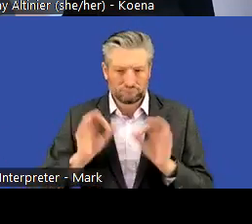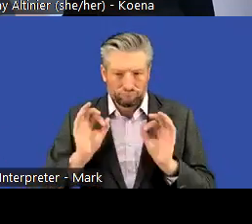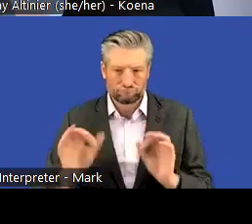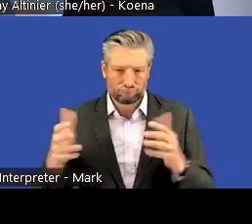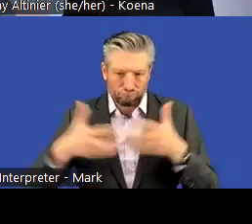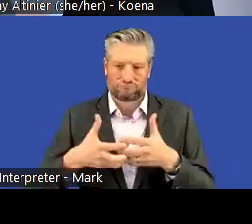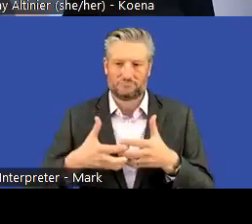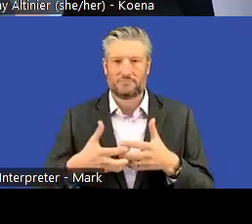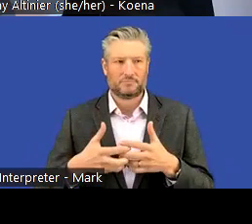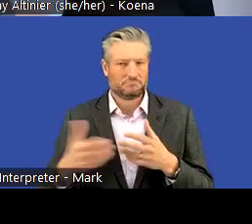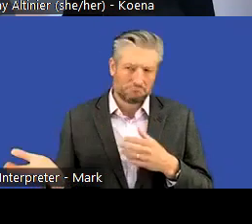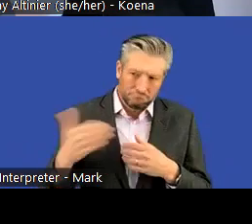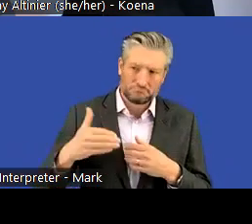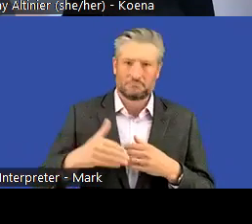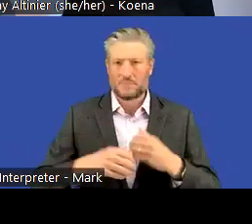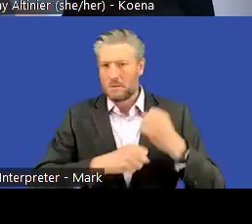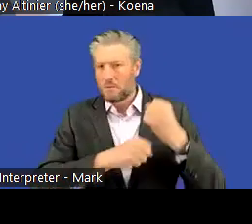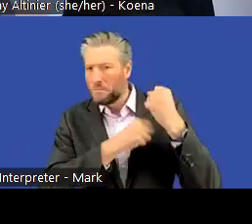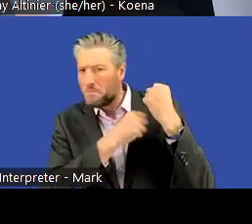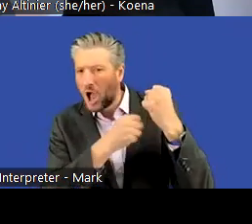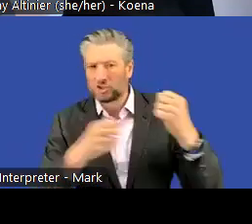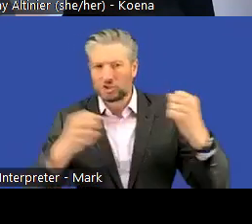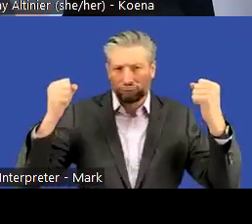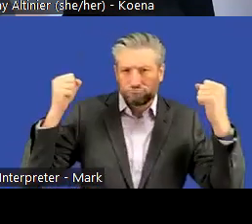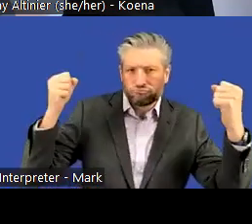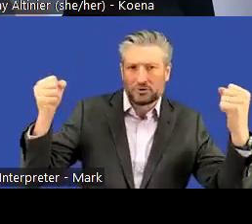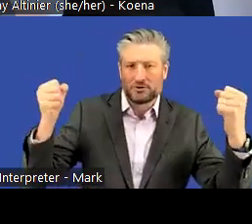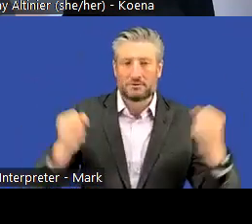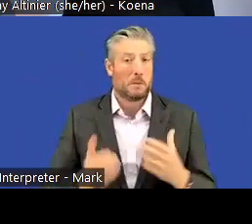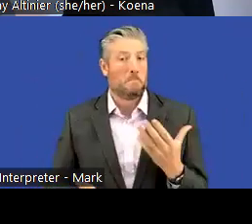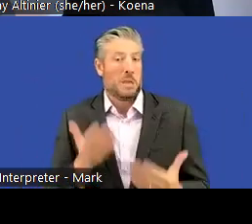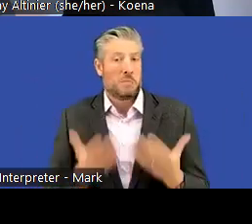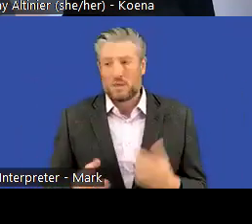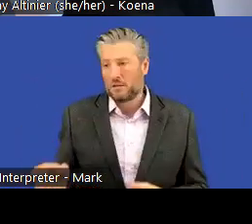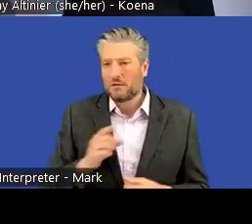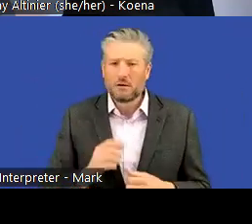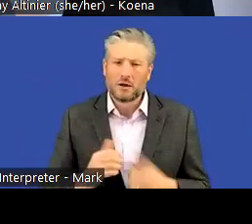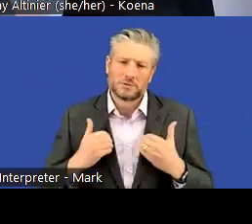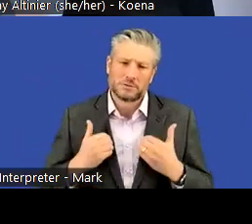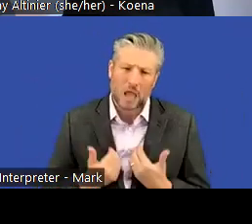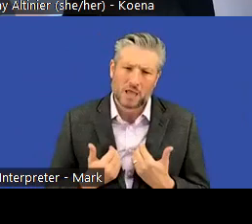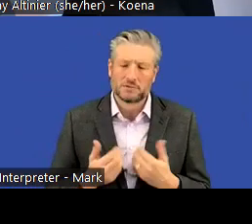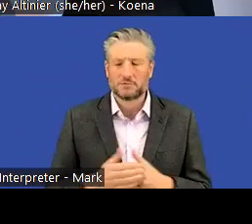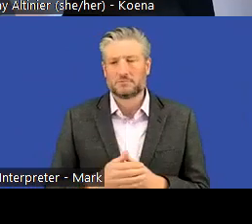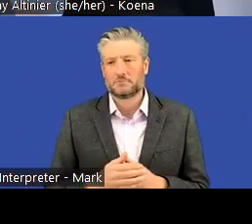even if they are tired, if they need some quite space.